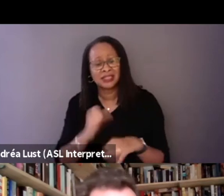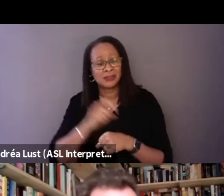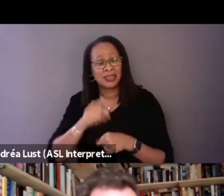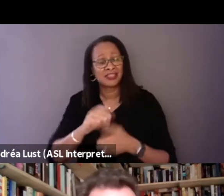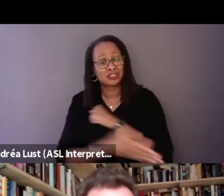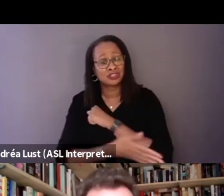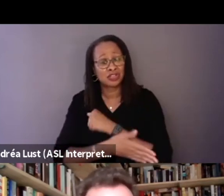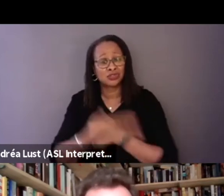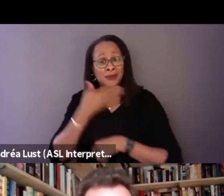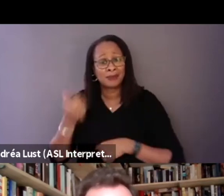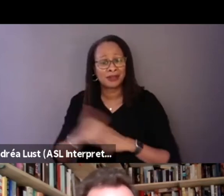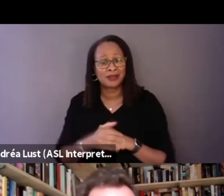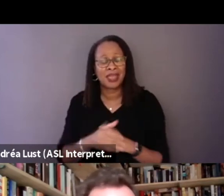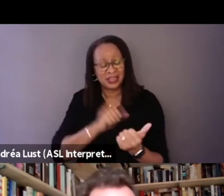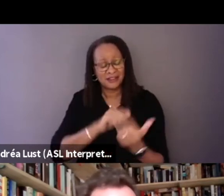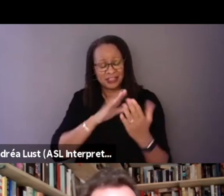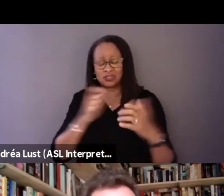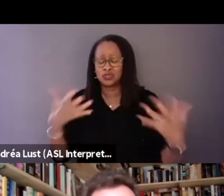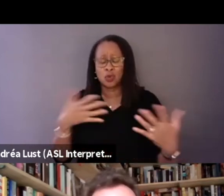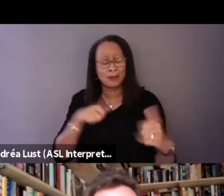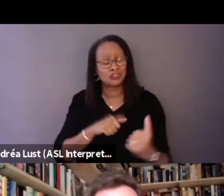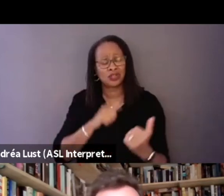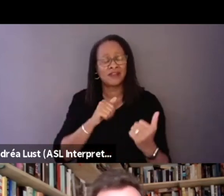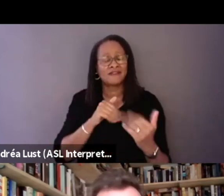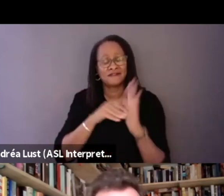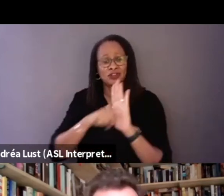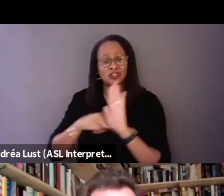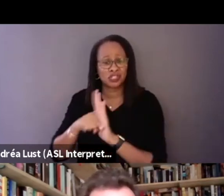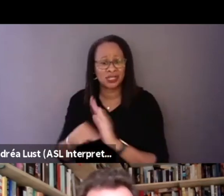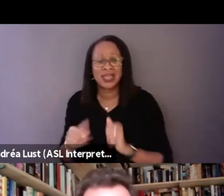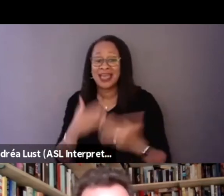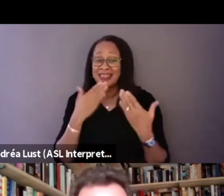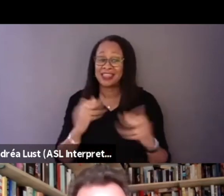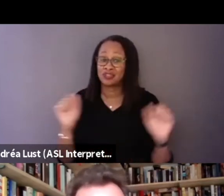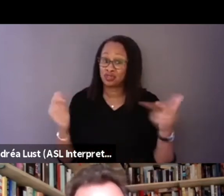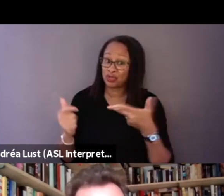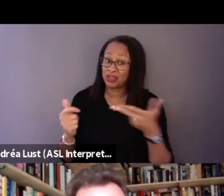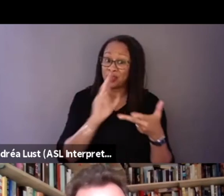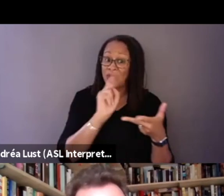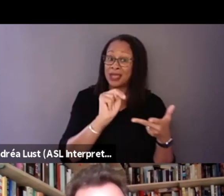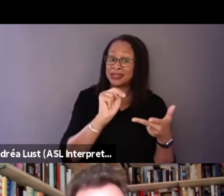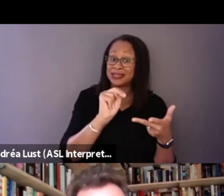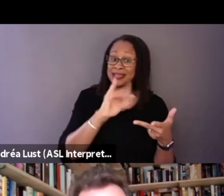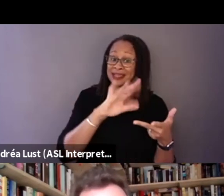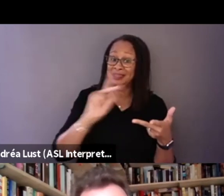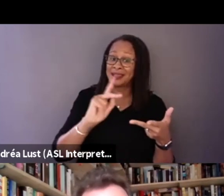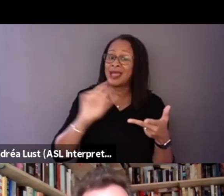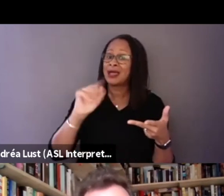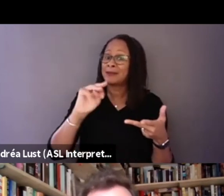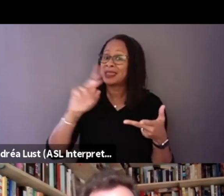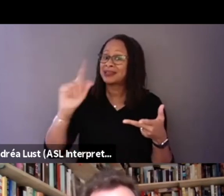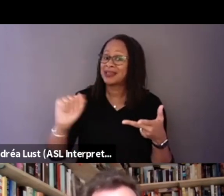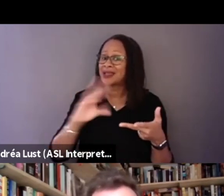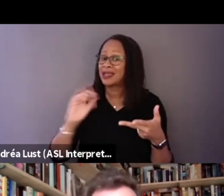and in the face of so much adversity. And thank you, Nick, Amanda, and Bradley for getting Ady's story out there so wonderfully.